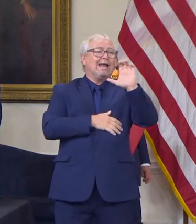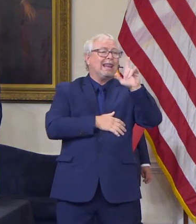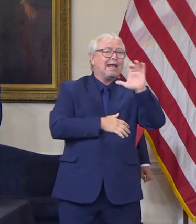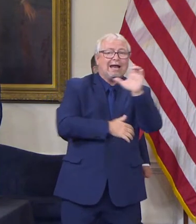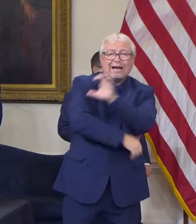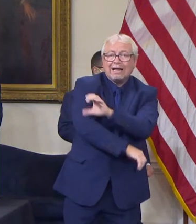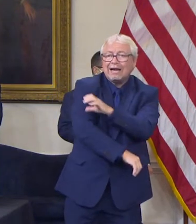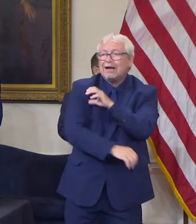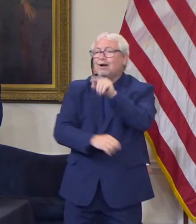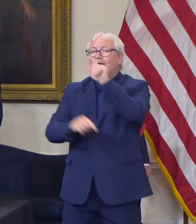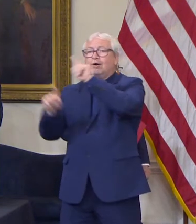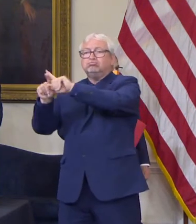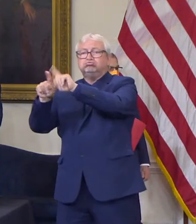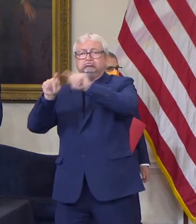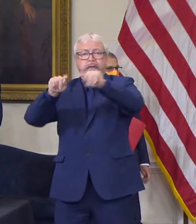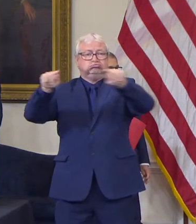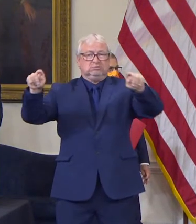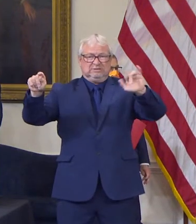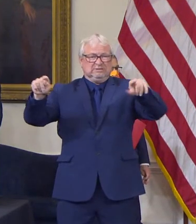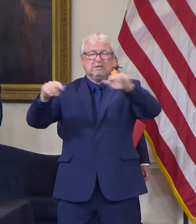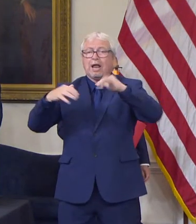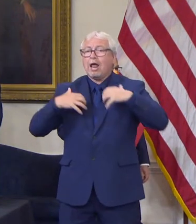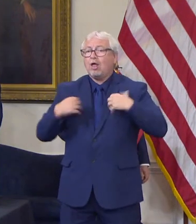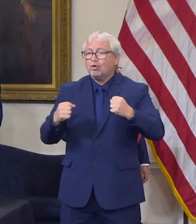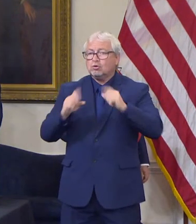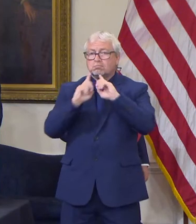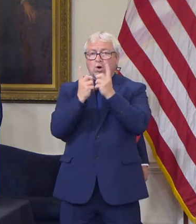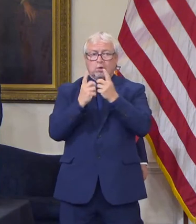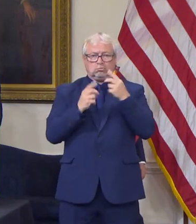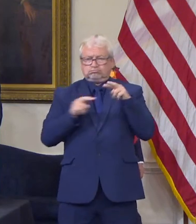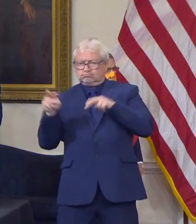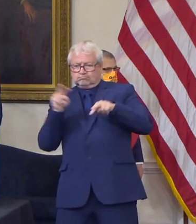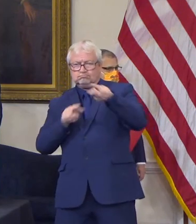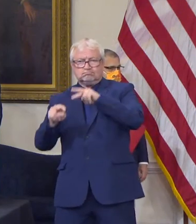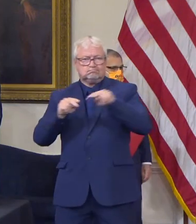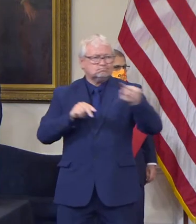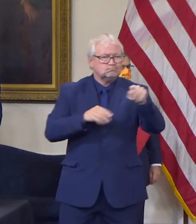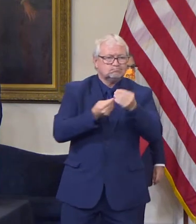primary care providers, mobile clinics, community health centers, and local Health Departments.